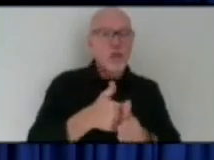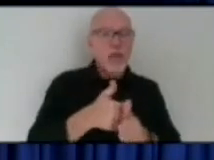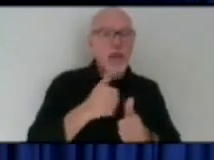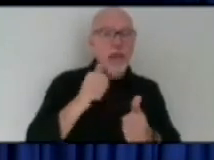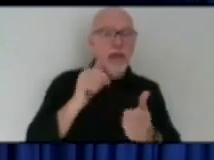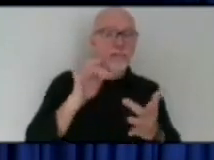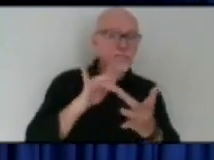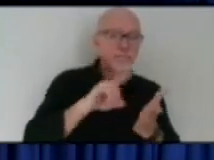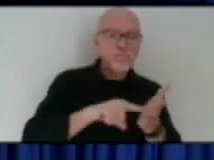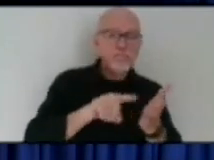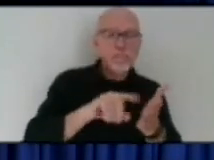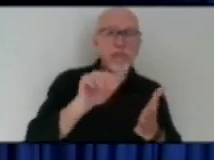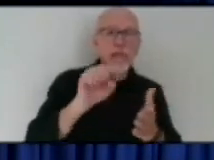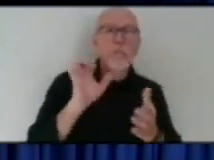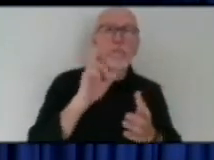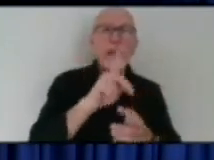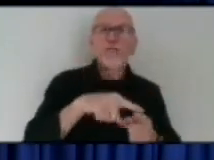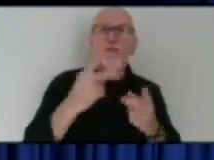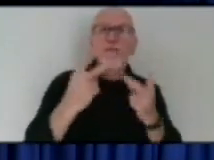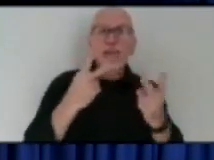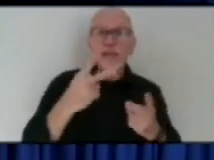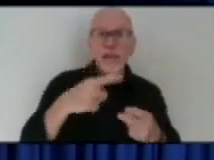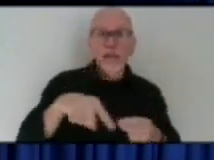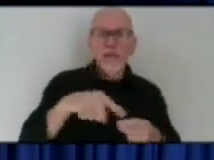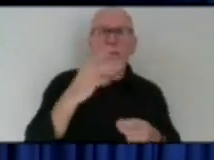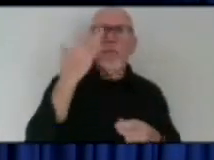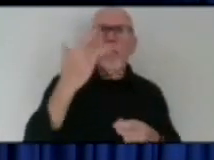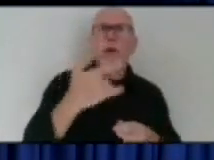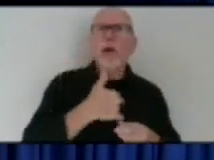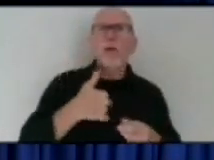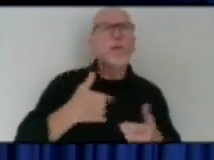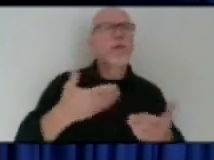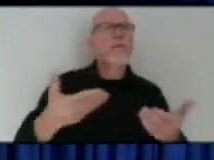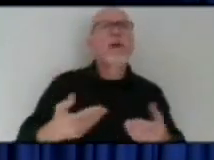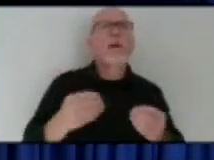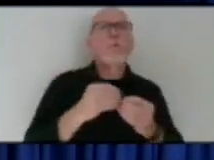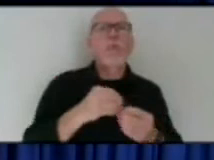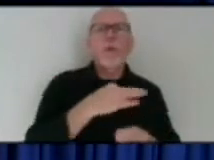said a couple weeks ago, why are we inviting Mawr staffers in in the form